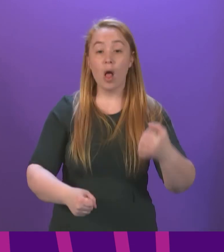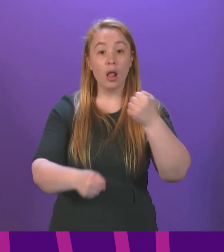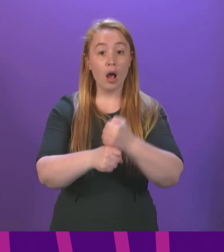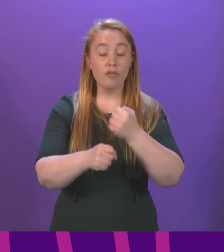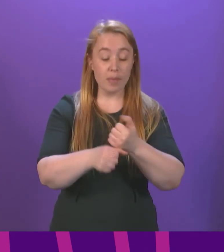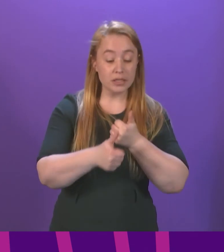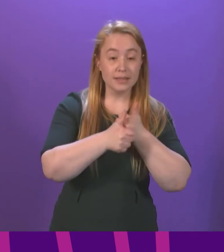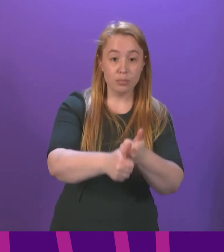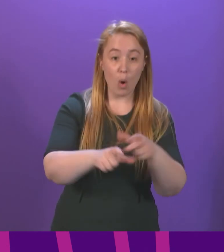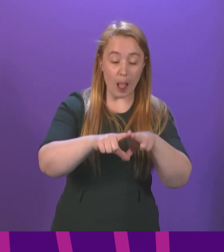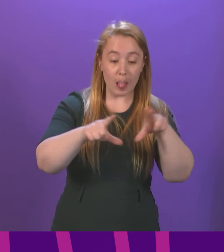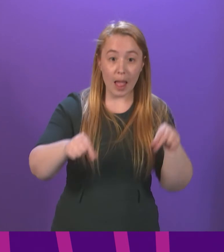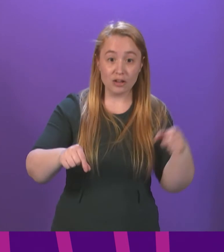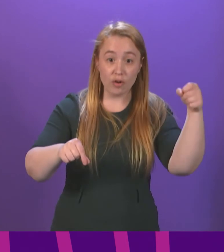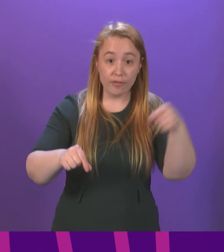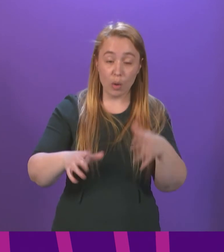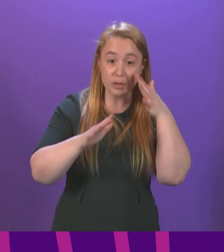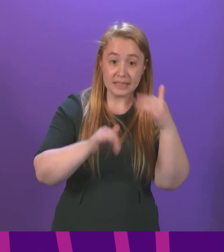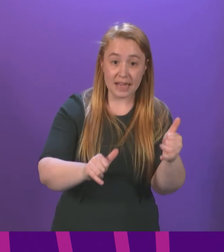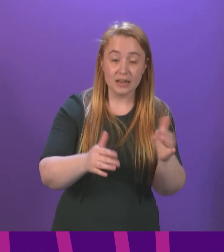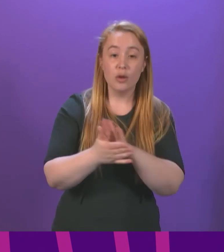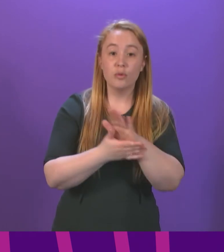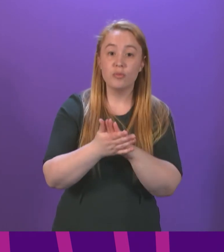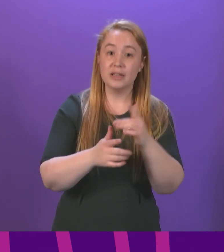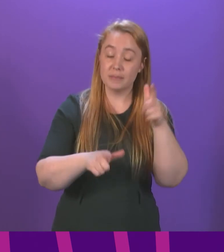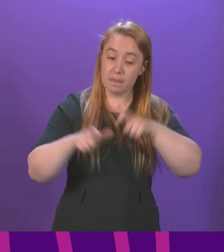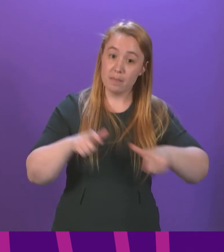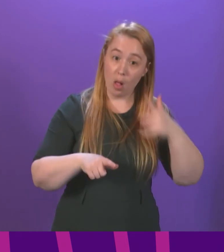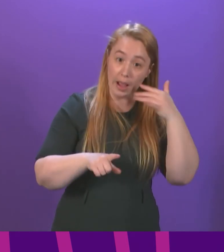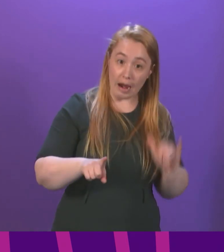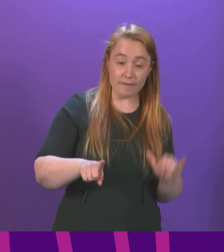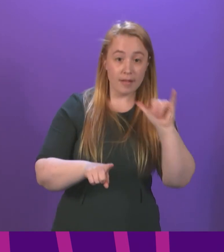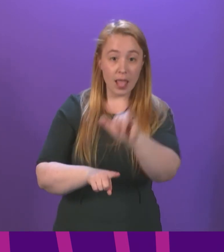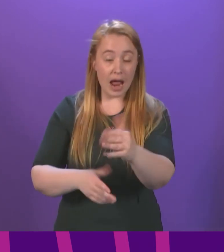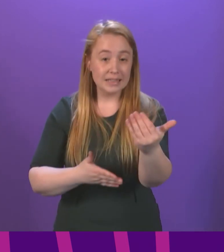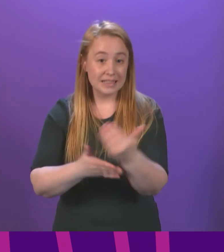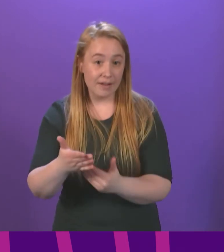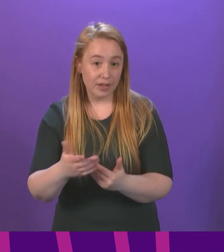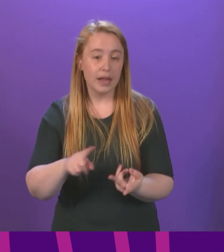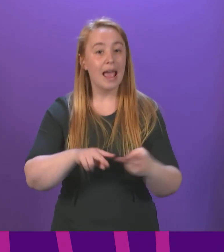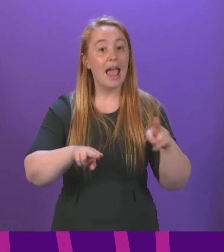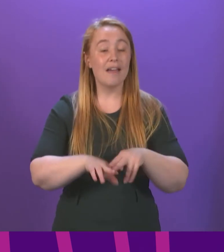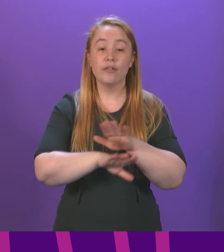flow testing as a way of allowing people to fly from our airports safely? If not, given